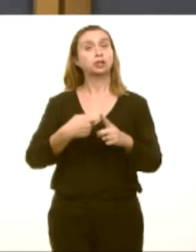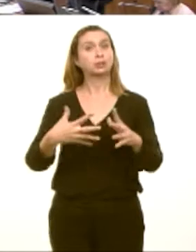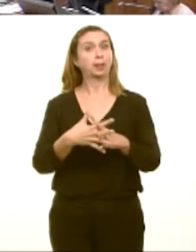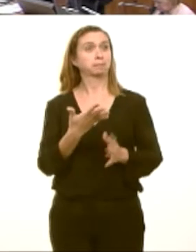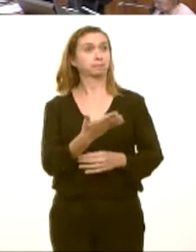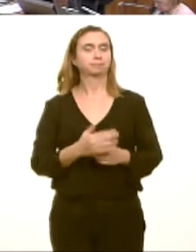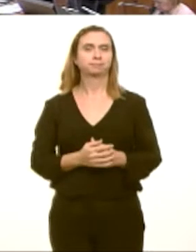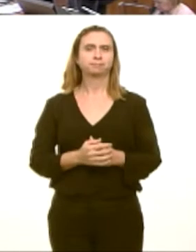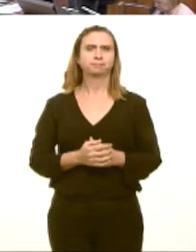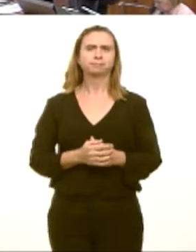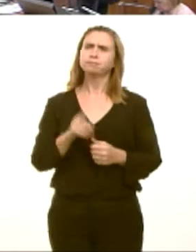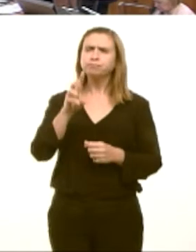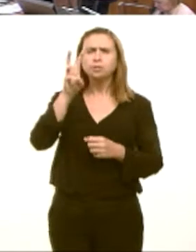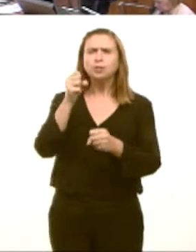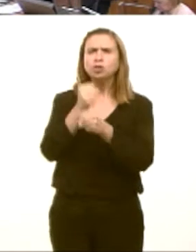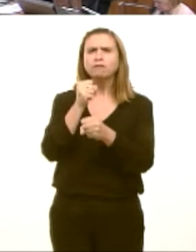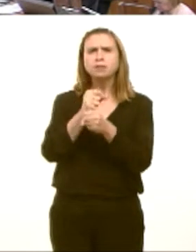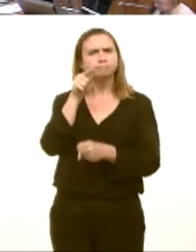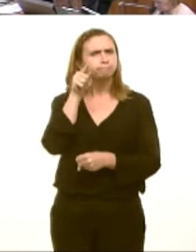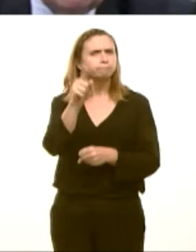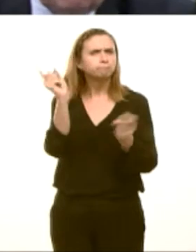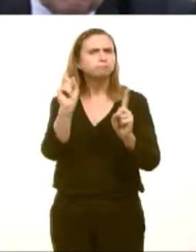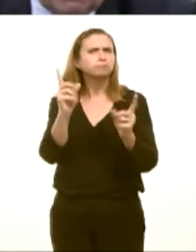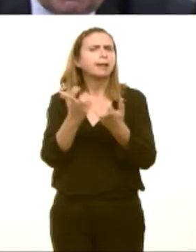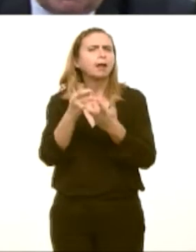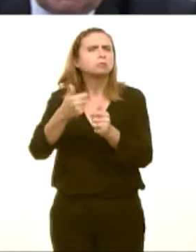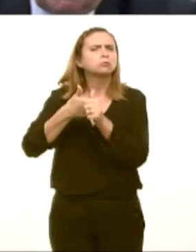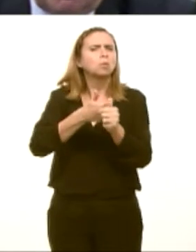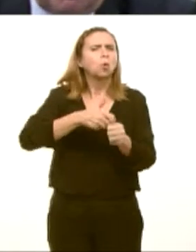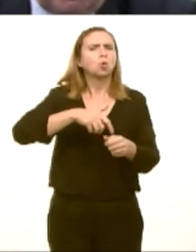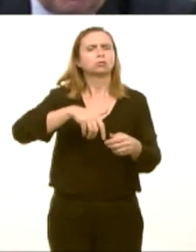Beth y mae Llywodraeth Cymru yn ei wneud i gefnogi strydoedd mawr lleol? OAQ(4)2476(FM) Carwyn Jones: Weíre supporting our high streets